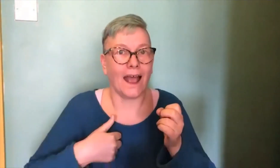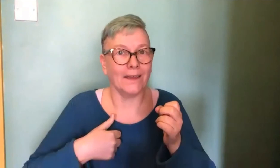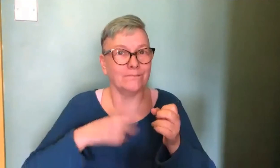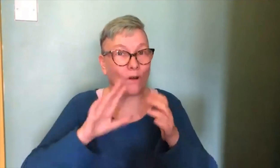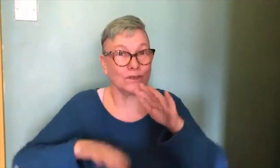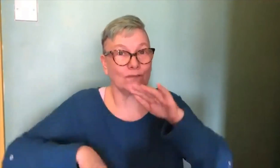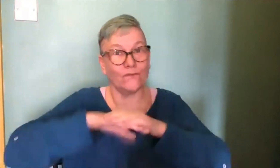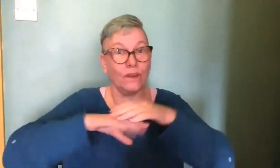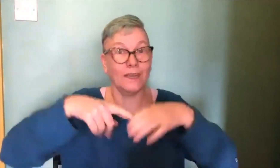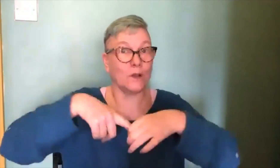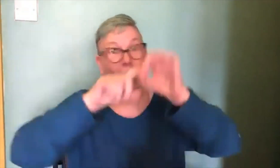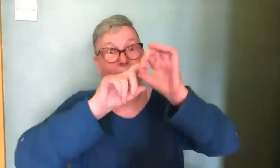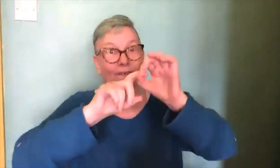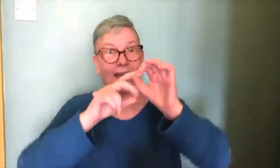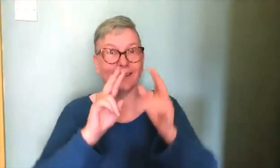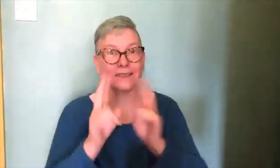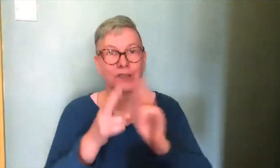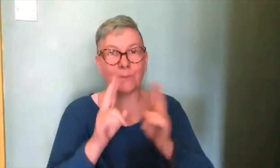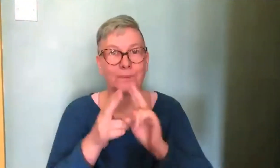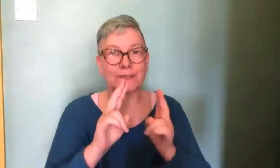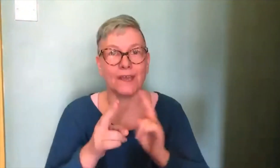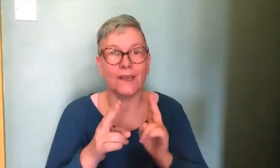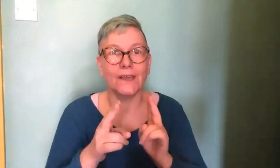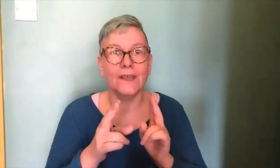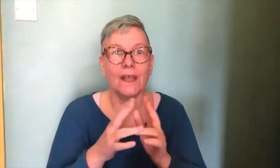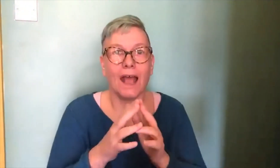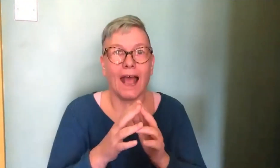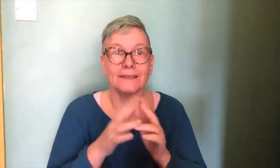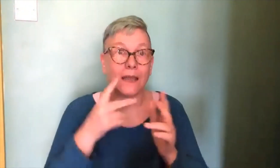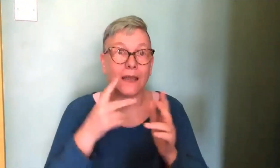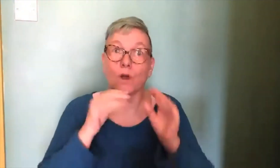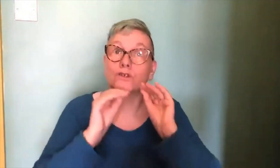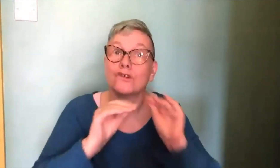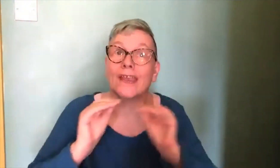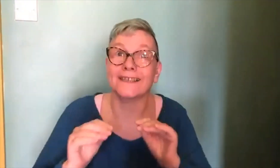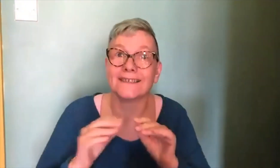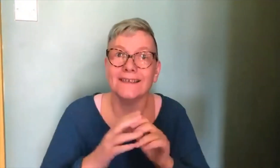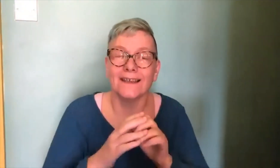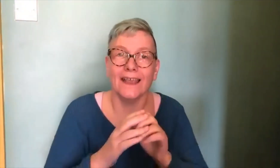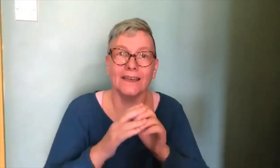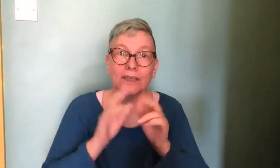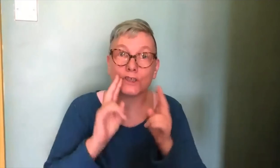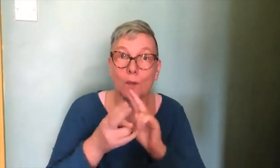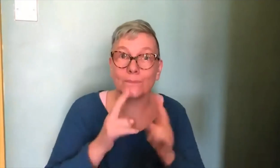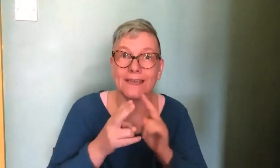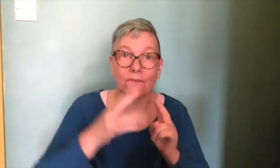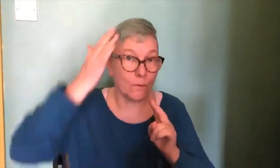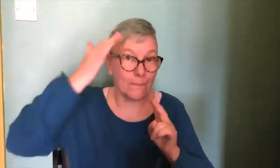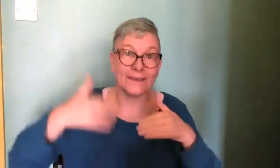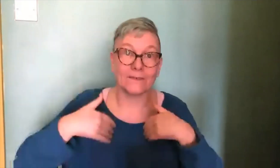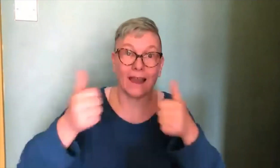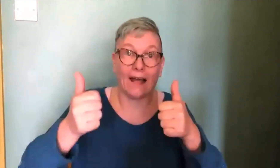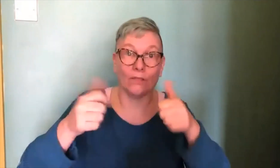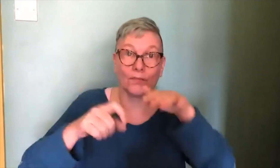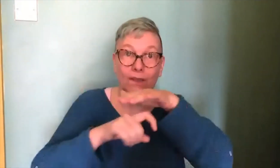I'm not a fully qualified interpreter and I'm not trained in interpreting for mental health -